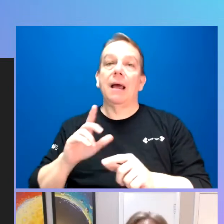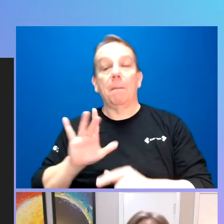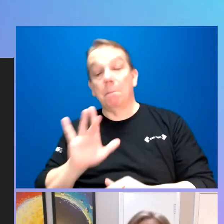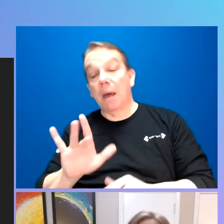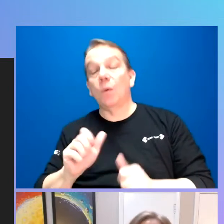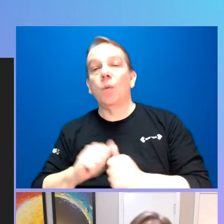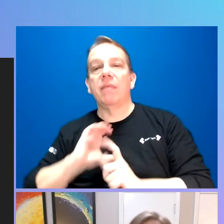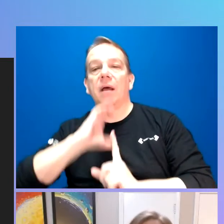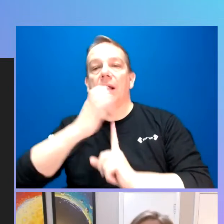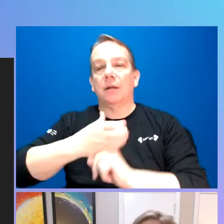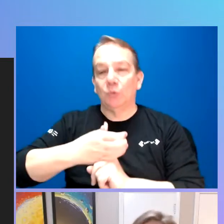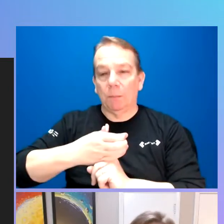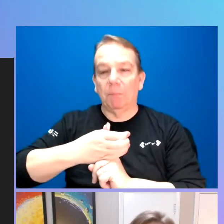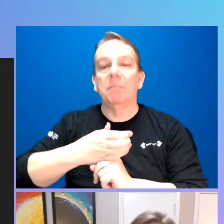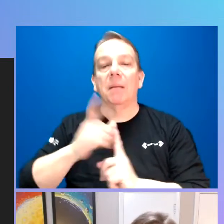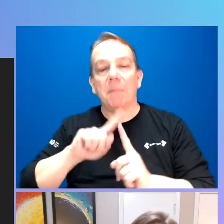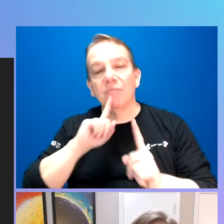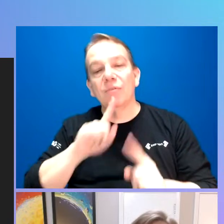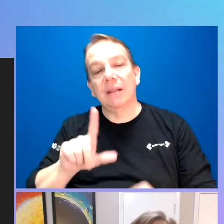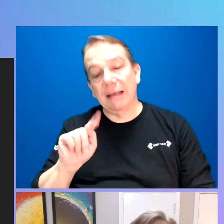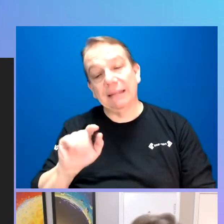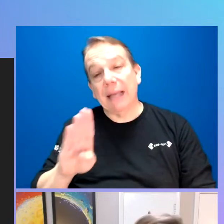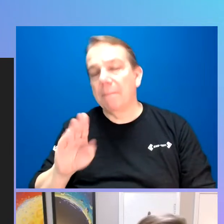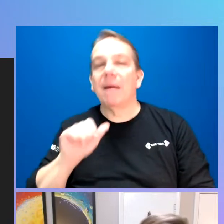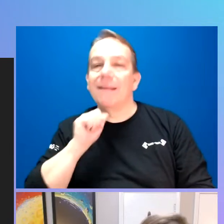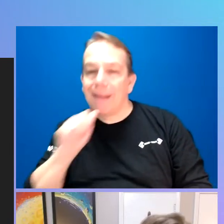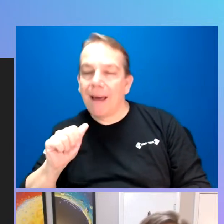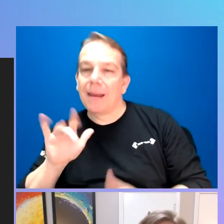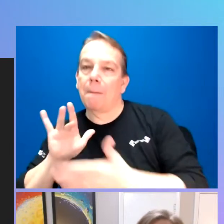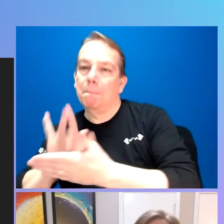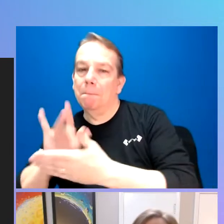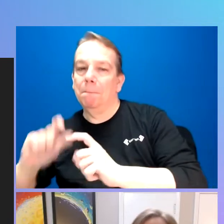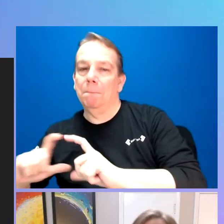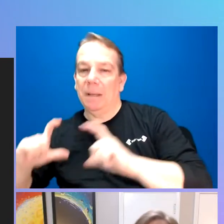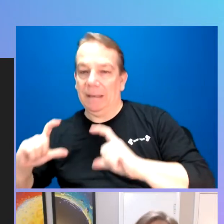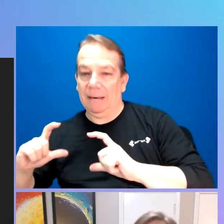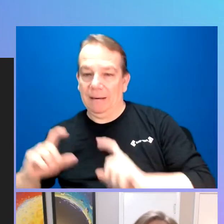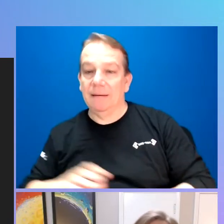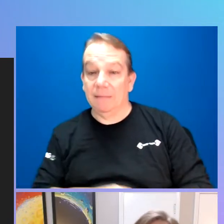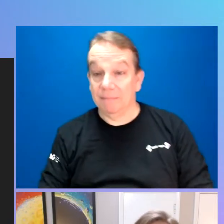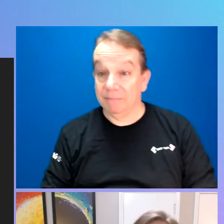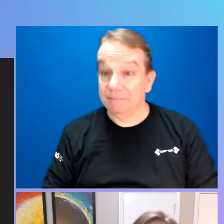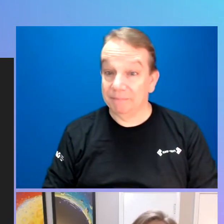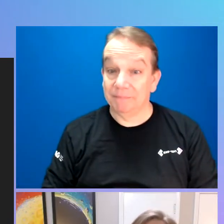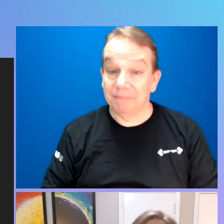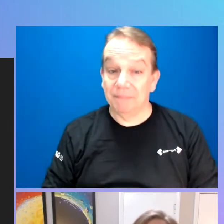this element is a tab, not a